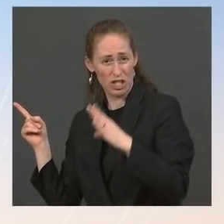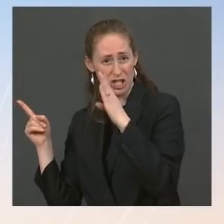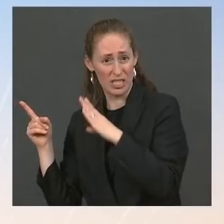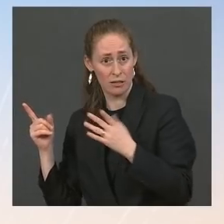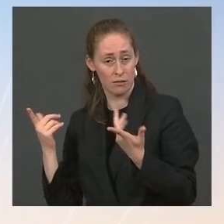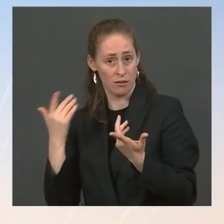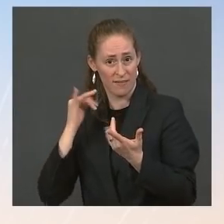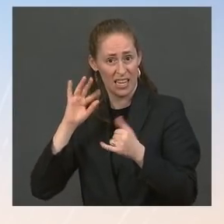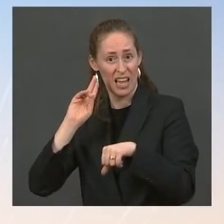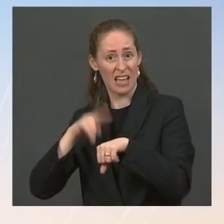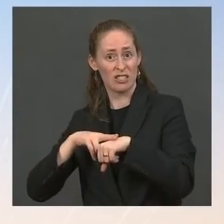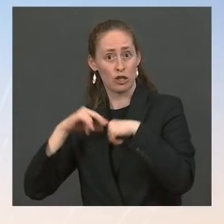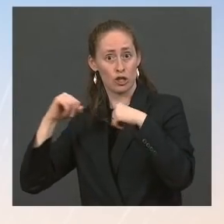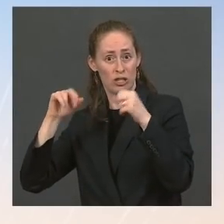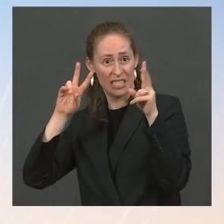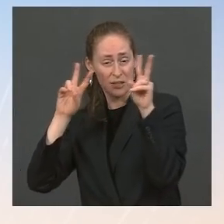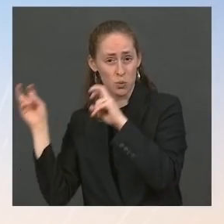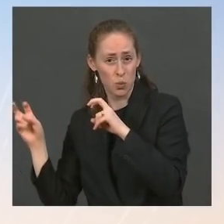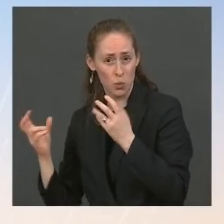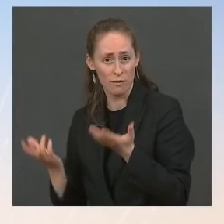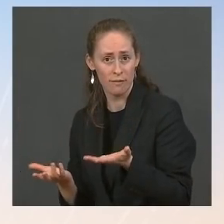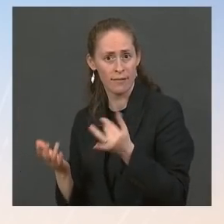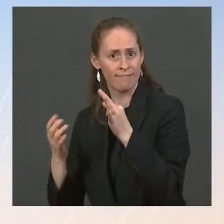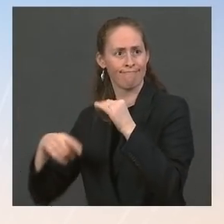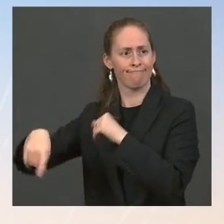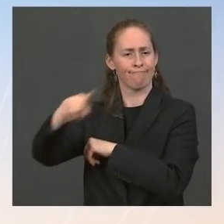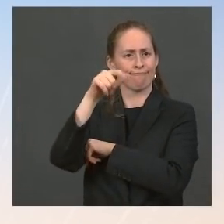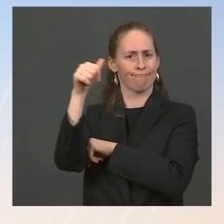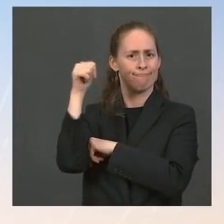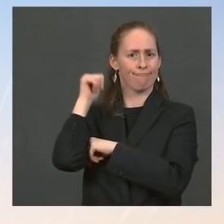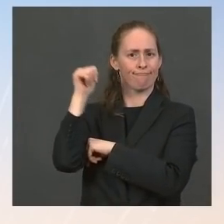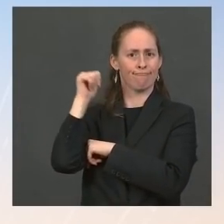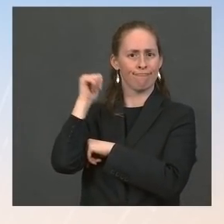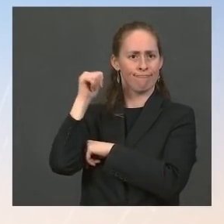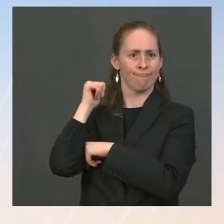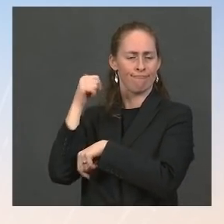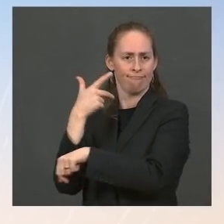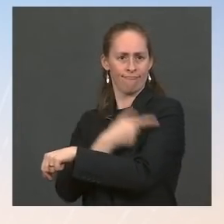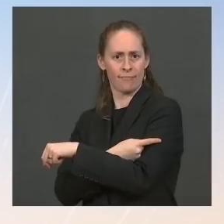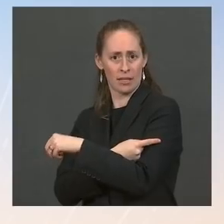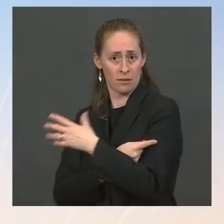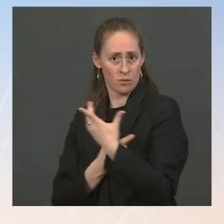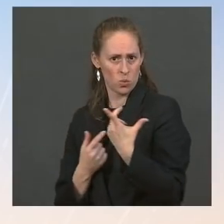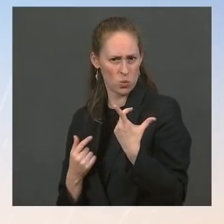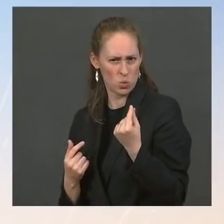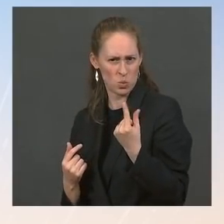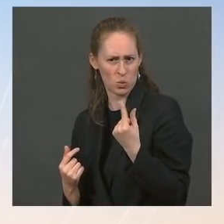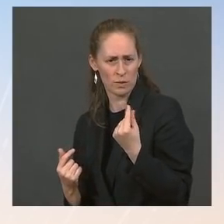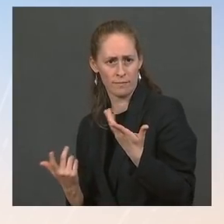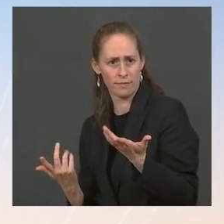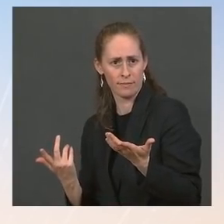And secondly, is there any sort of contingency plan in place in the event that we see a number of personnel taken off